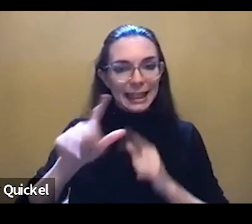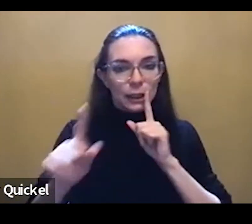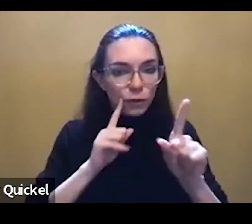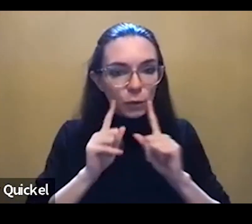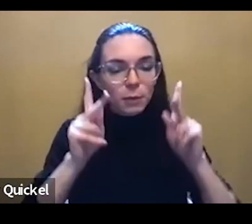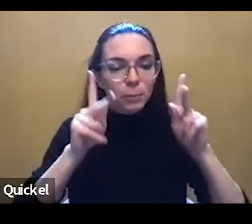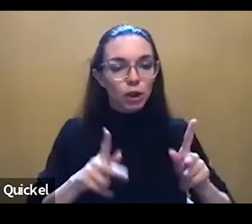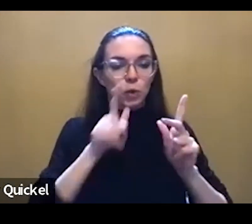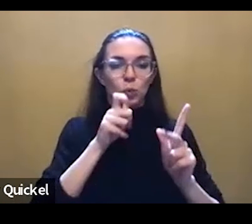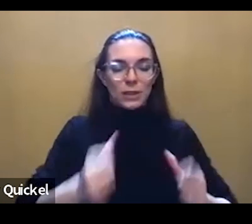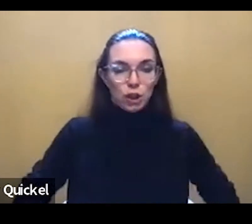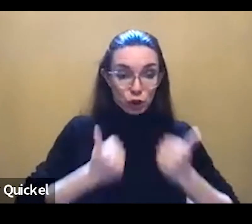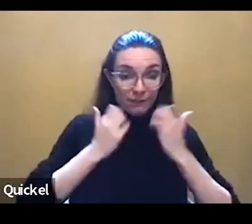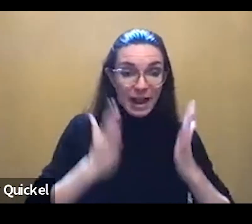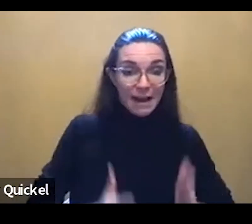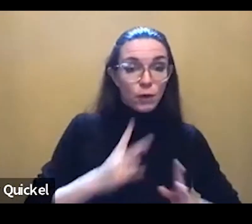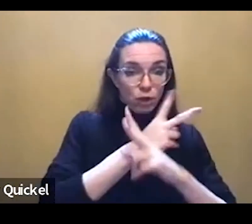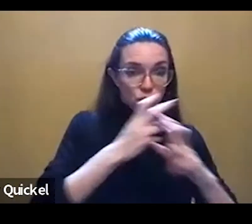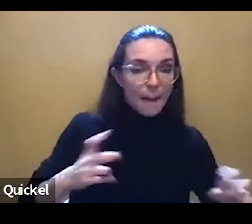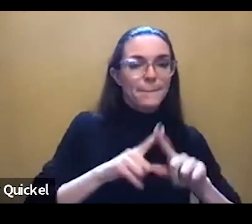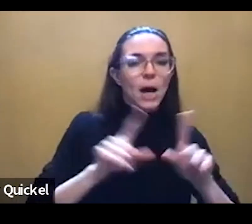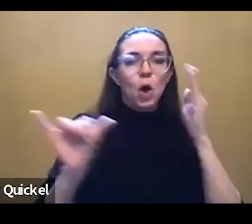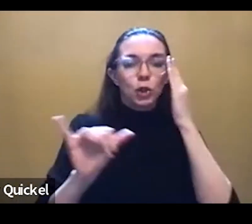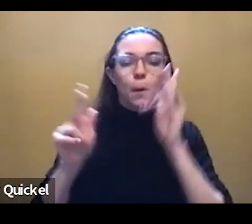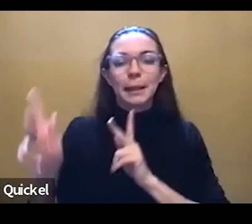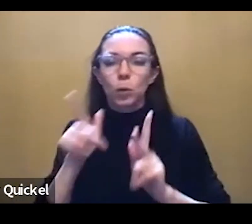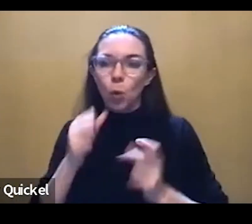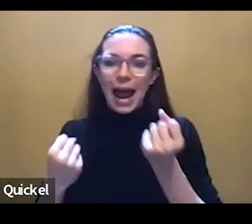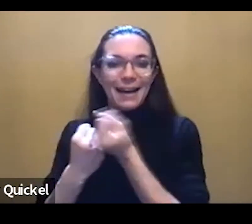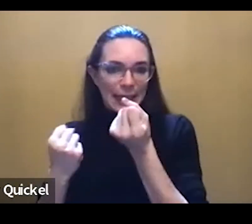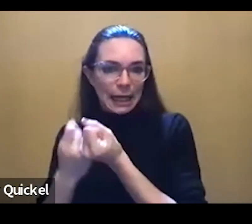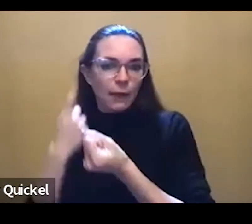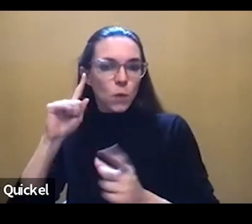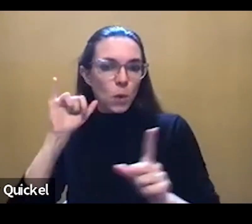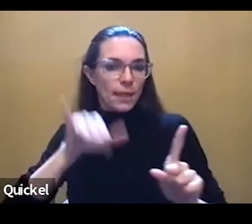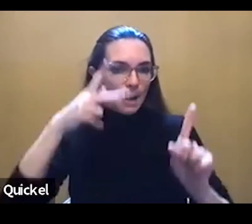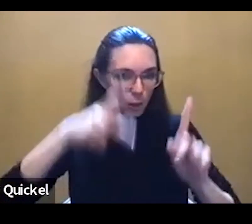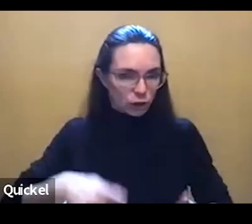crime but also when talking to the people I'm advocating on behalf of (audio cutting